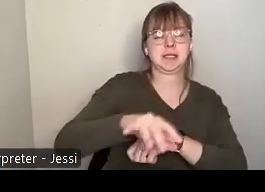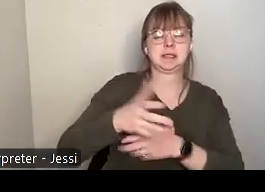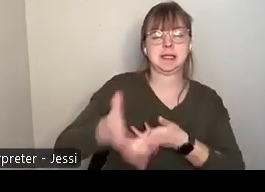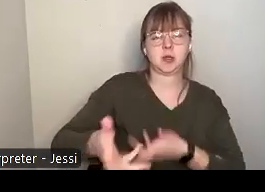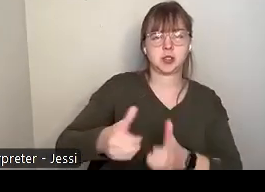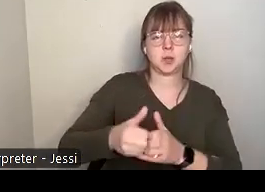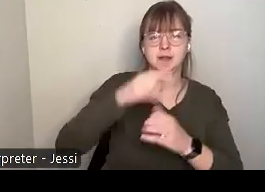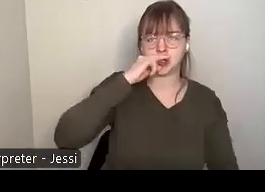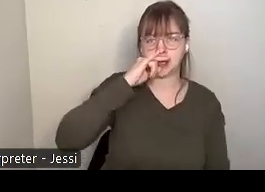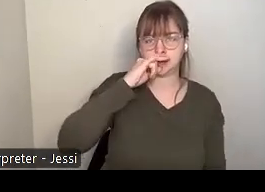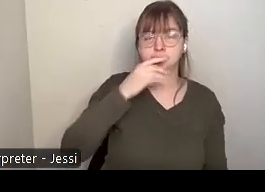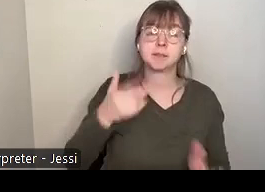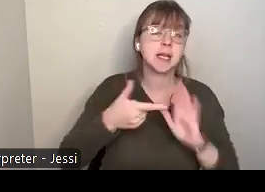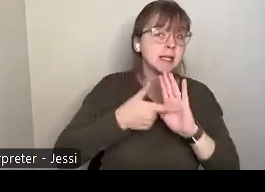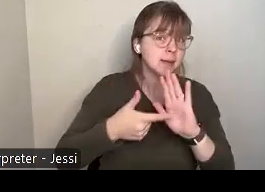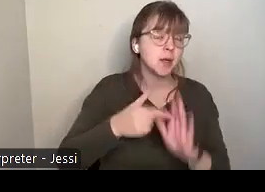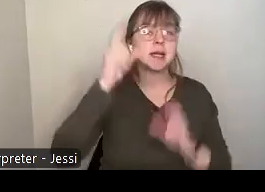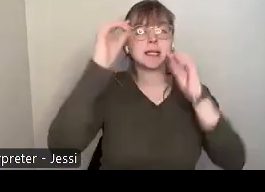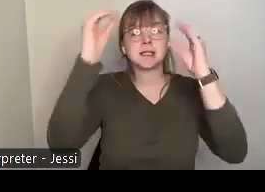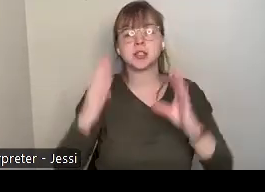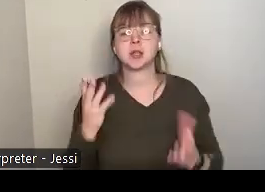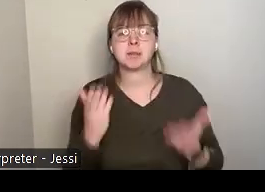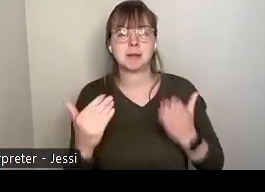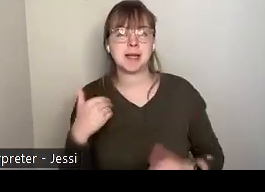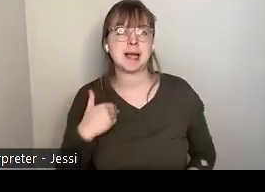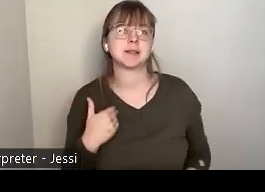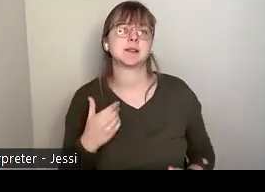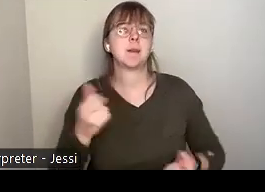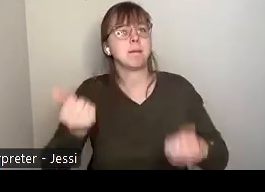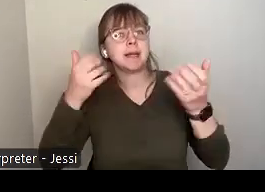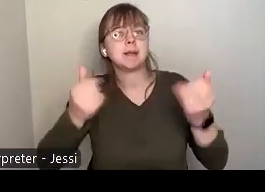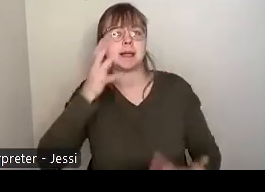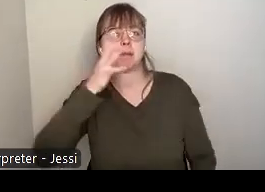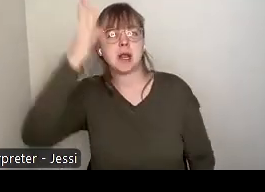instance this teacher may have had complaints from multiple parents of children who had been bitten